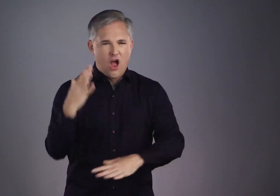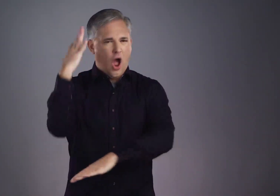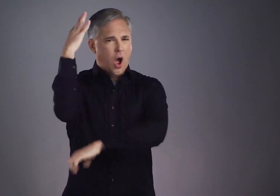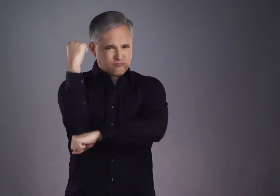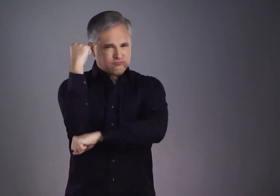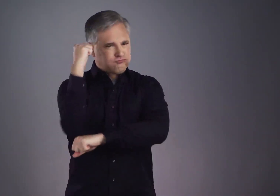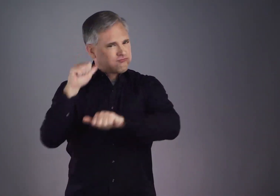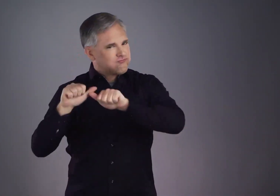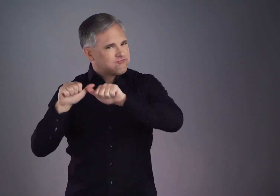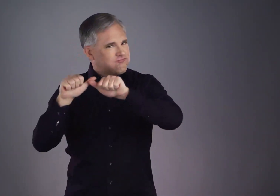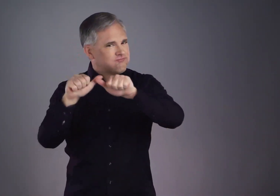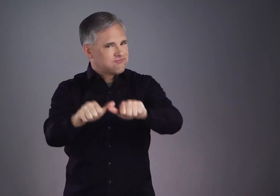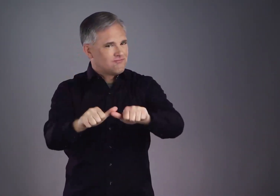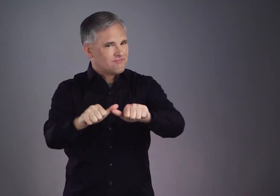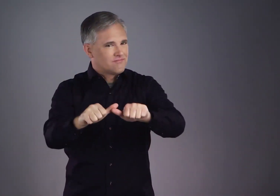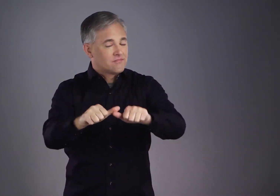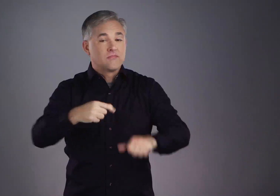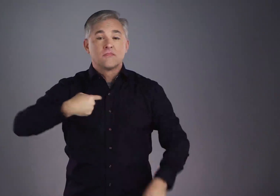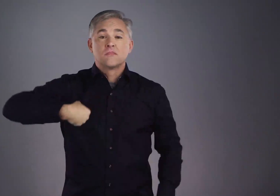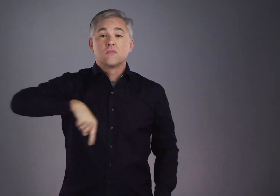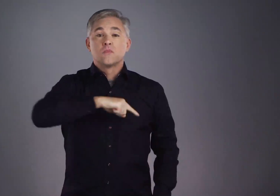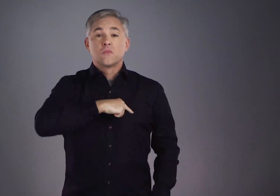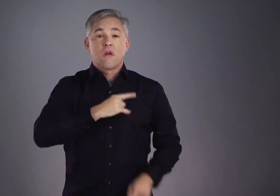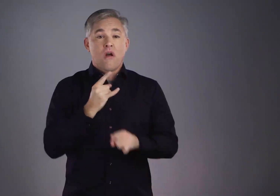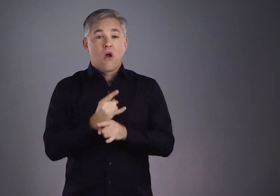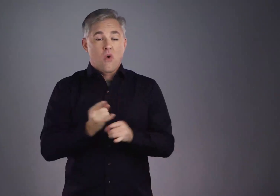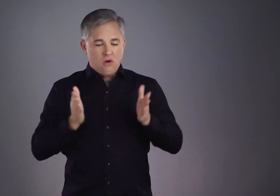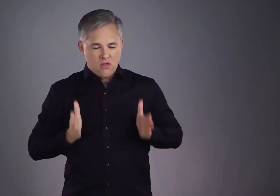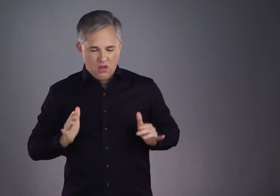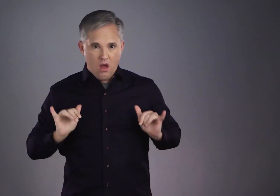for continuous effectiveness and permanent unity.